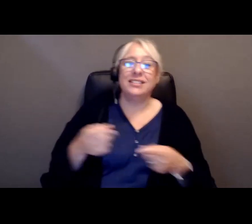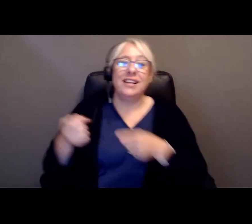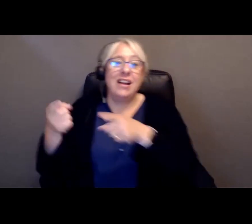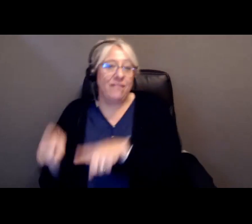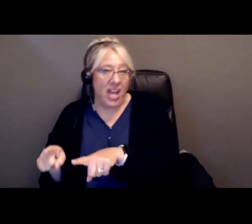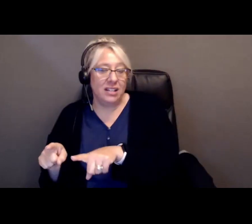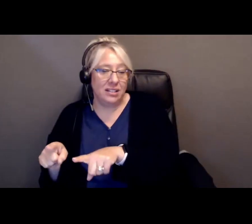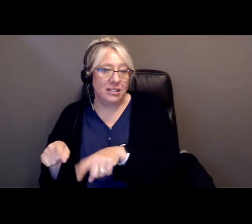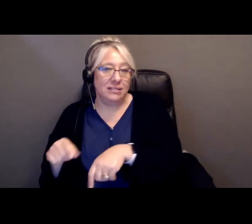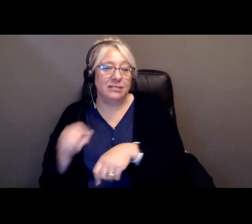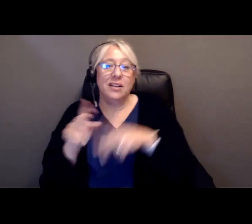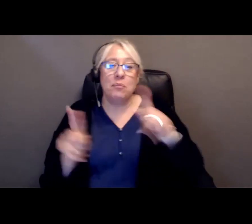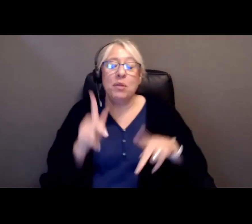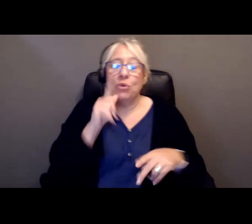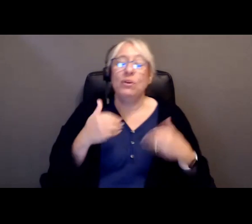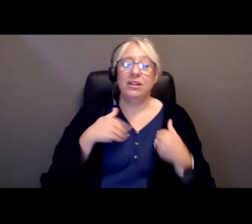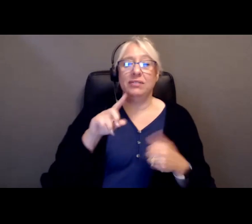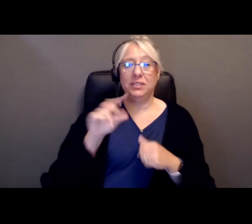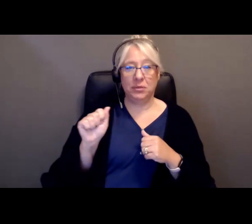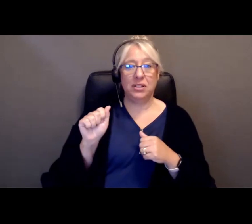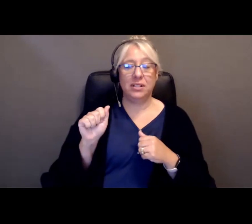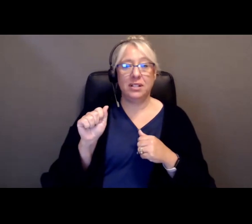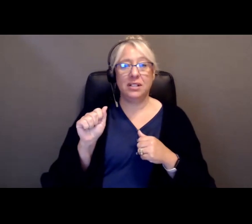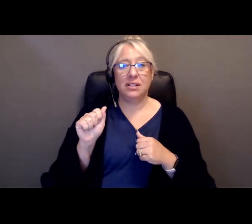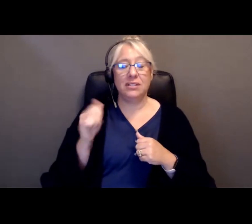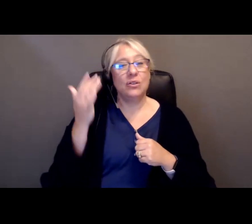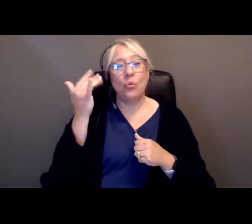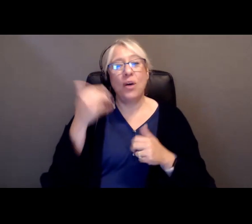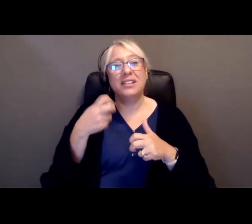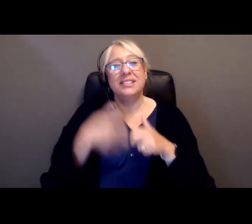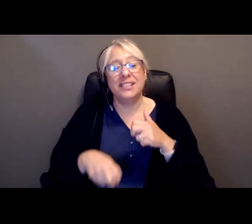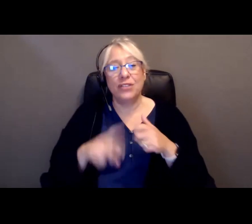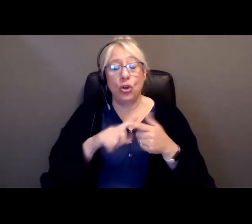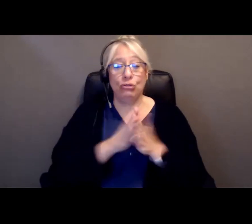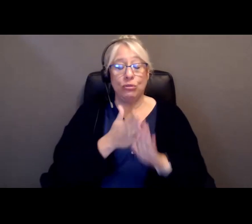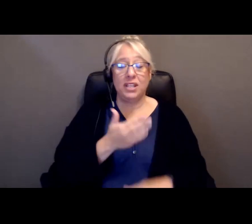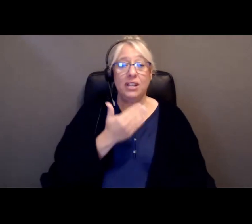having disabilities because it's very difficult to be well in any way if you